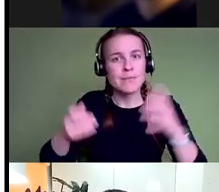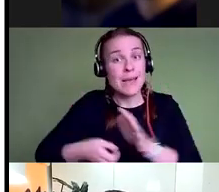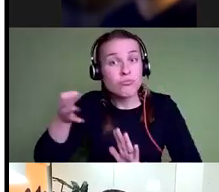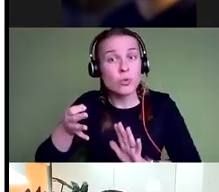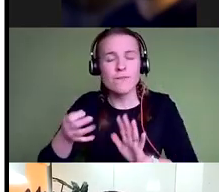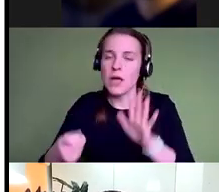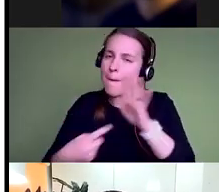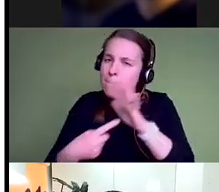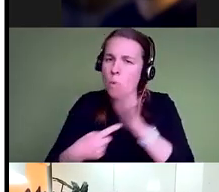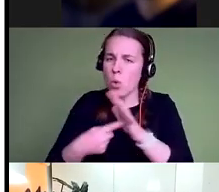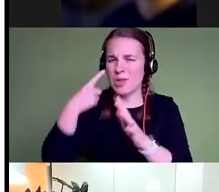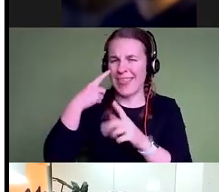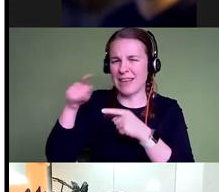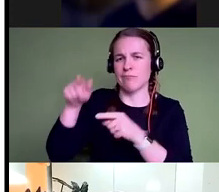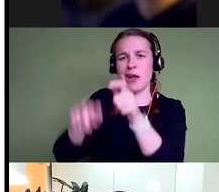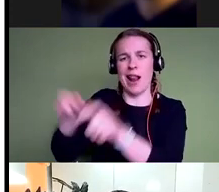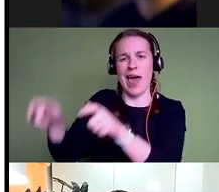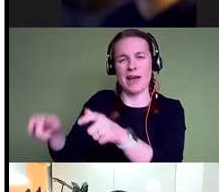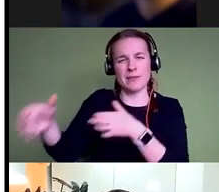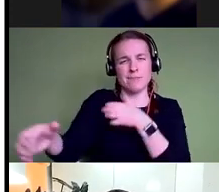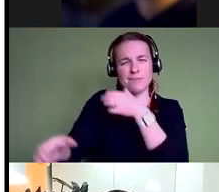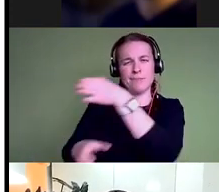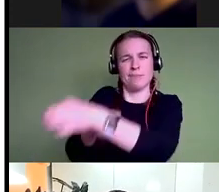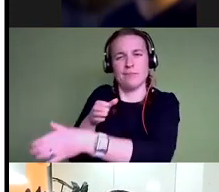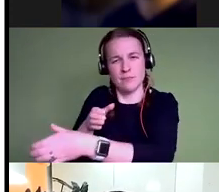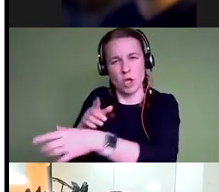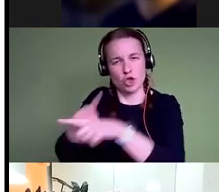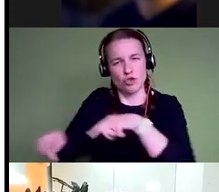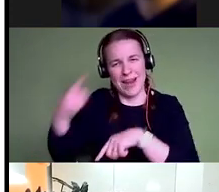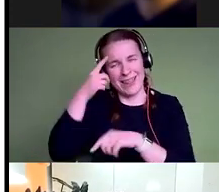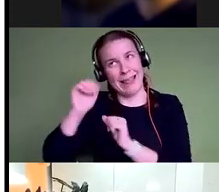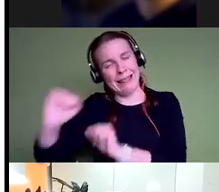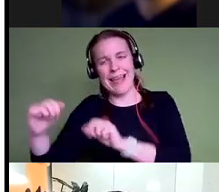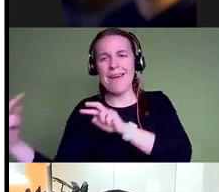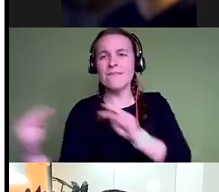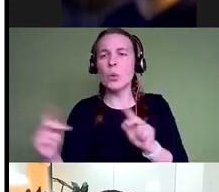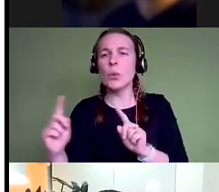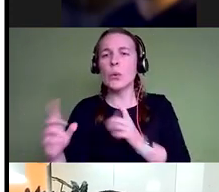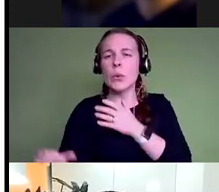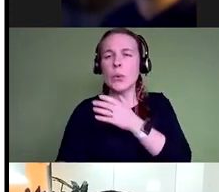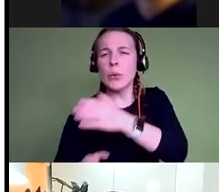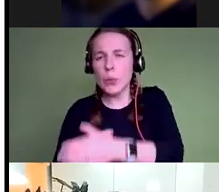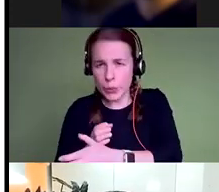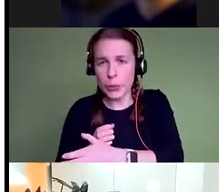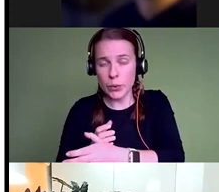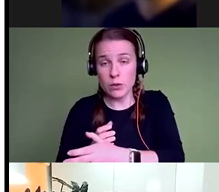as a place for health and well-being, to rechargeable batteries, to help reduce anxiety and depression, or to improve cognitive